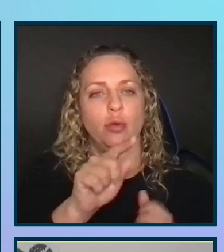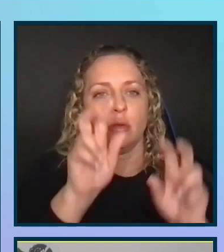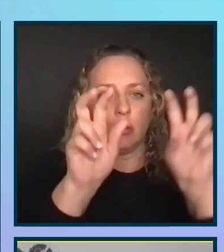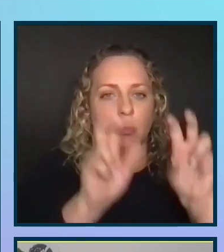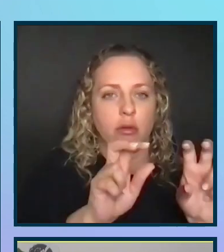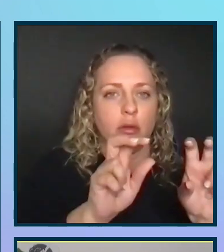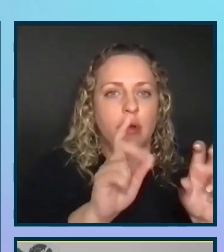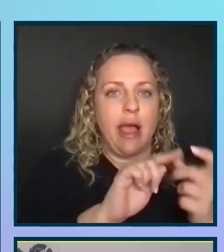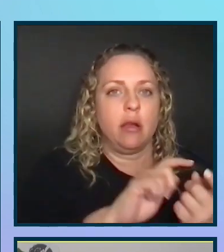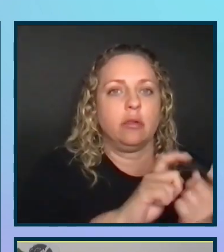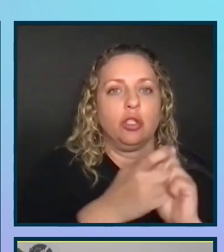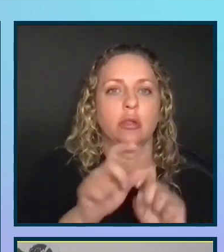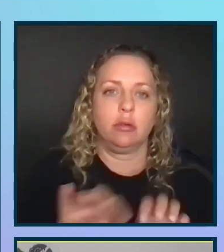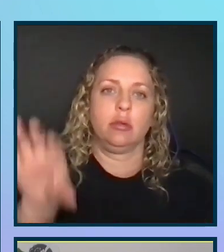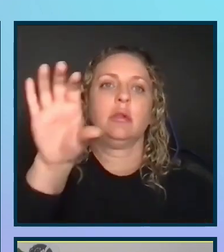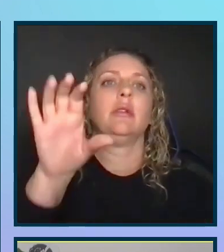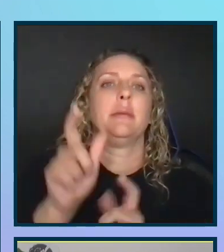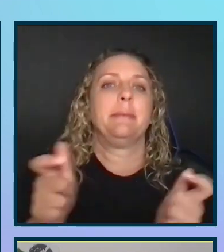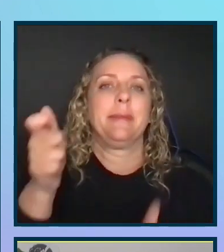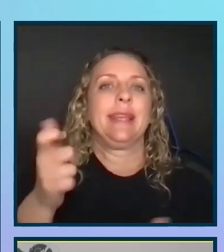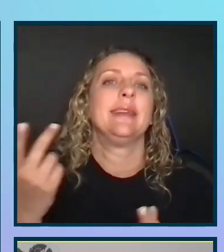how big should they become once the user